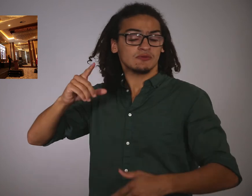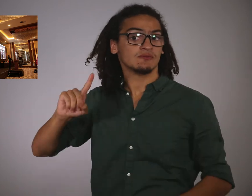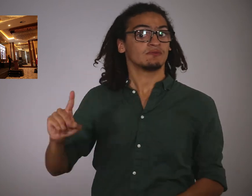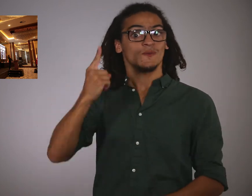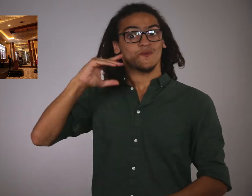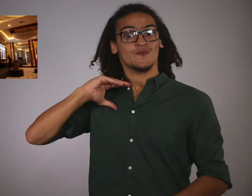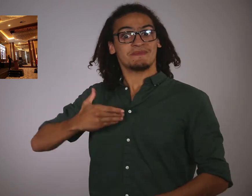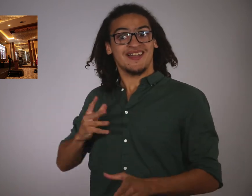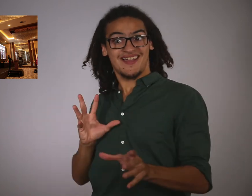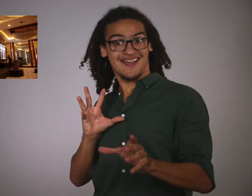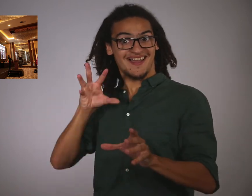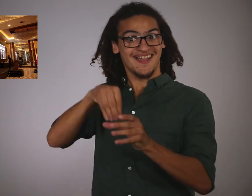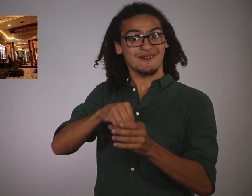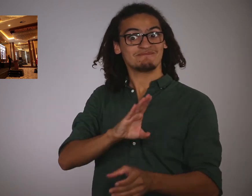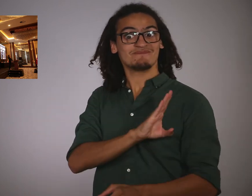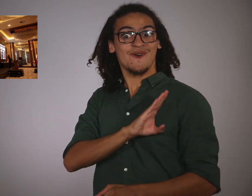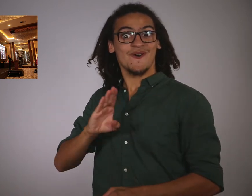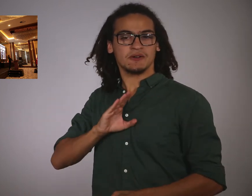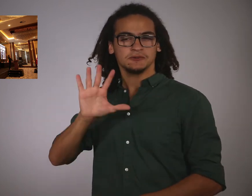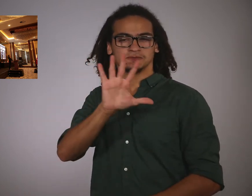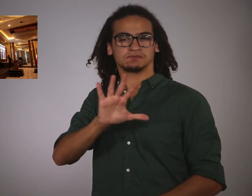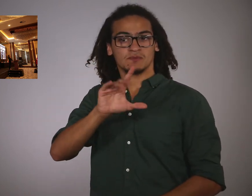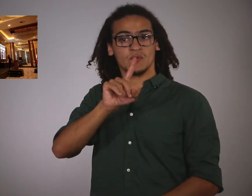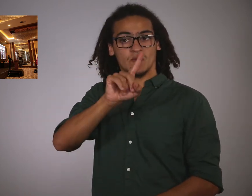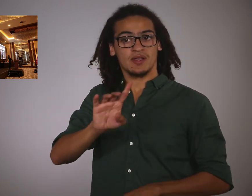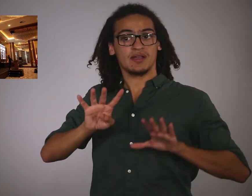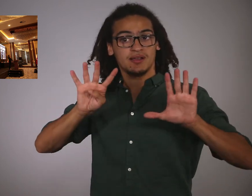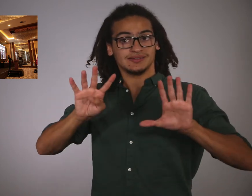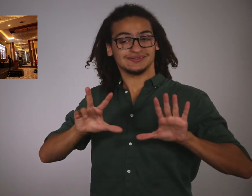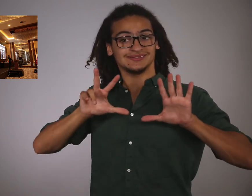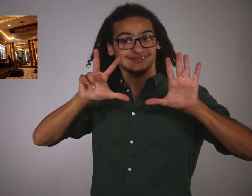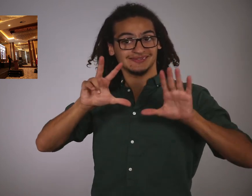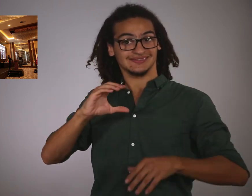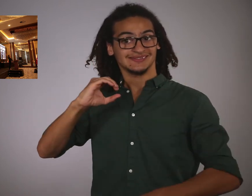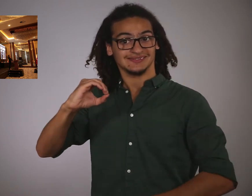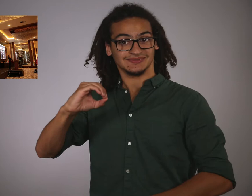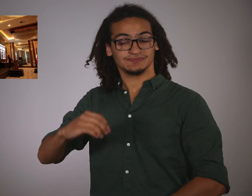The first woman to serve on the executive board was in late 1980s.